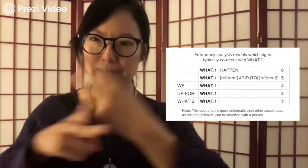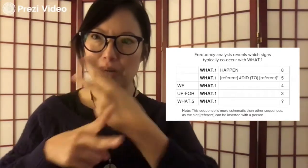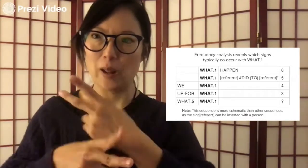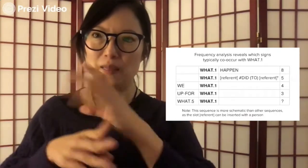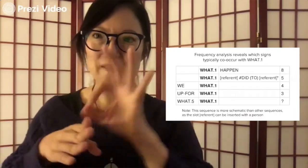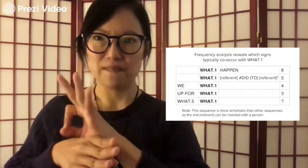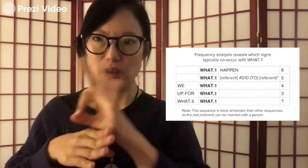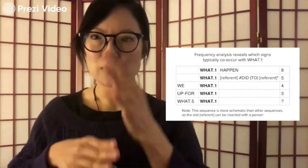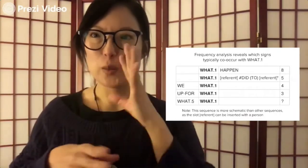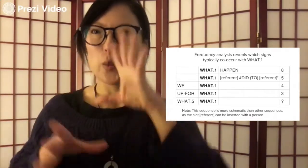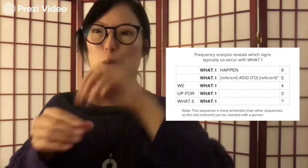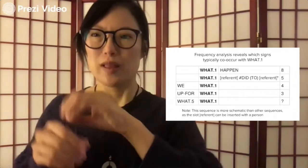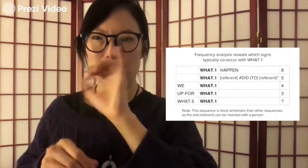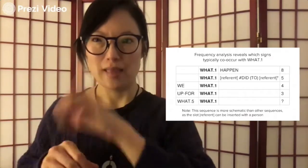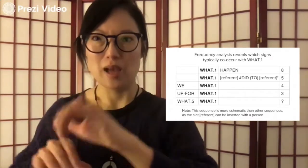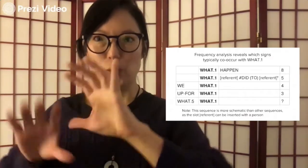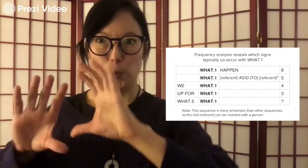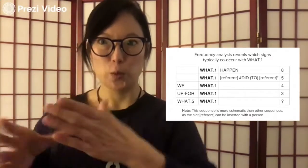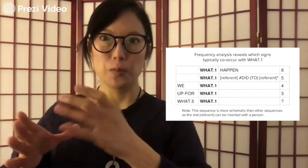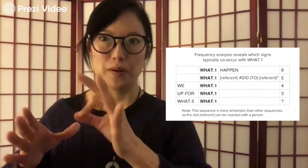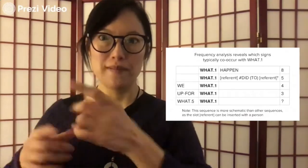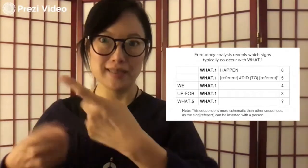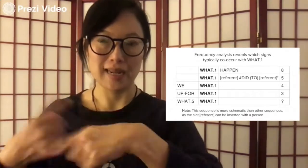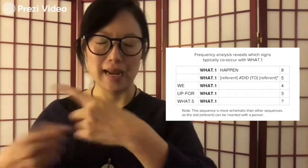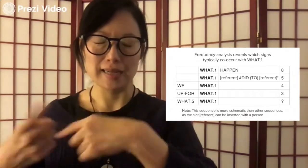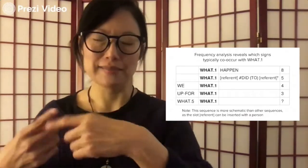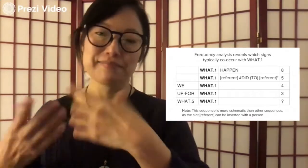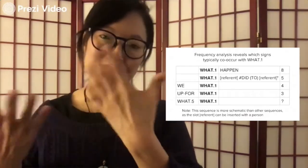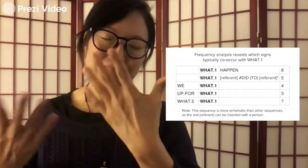we need to figure out the function of that group of signs.